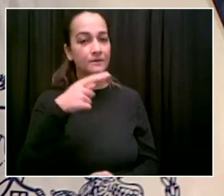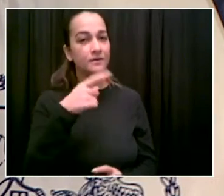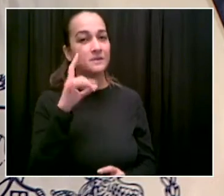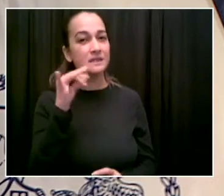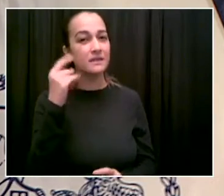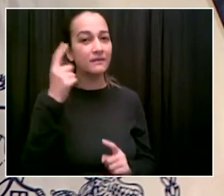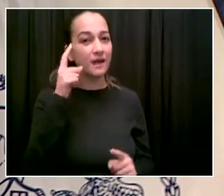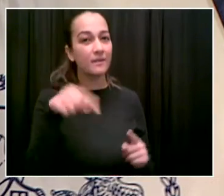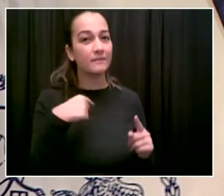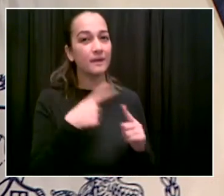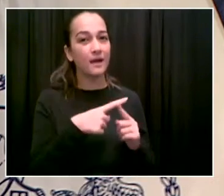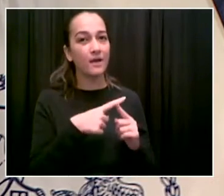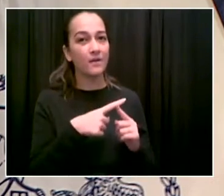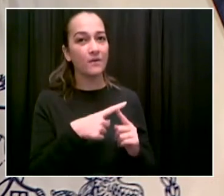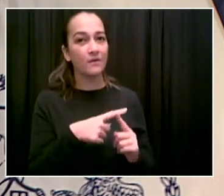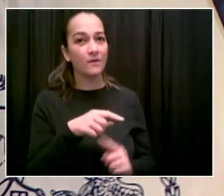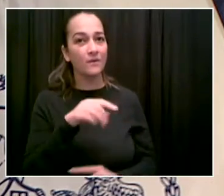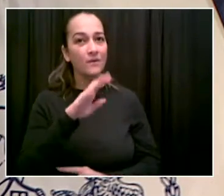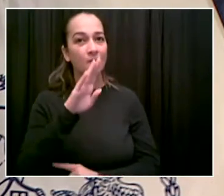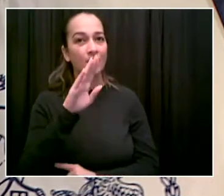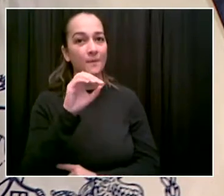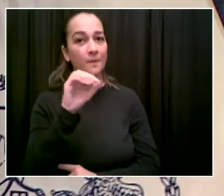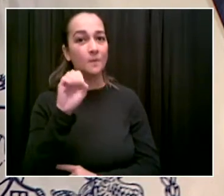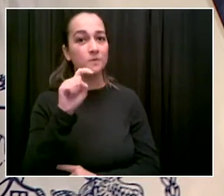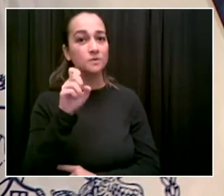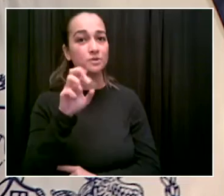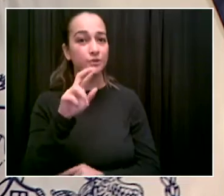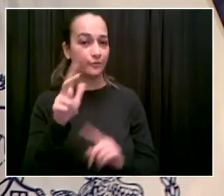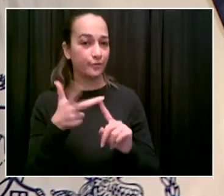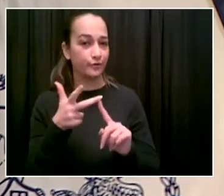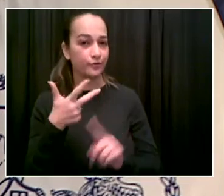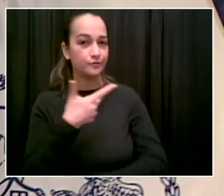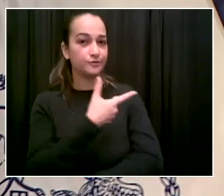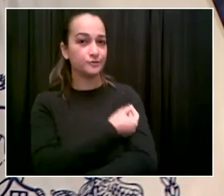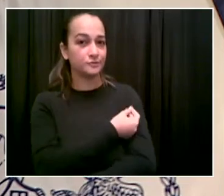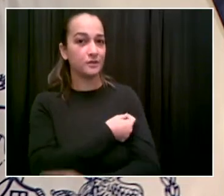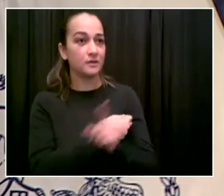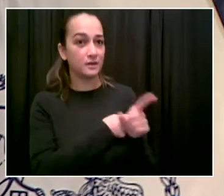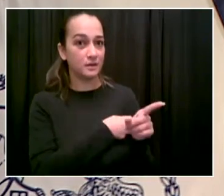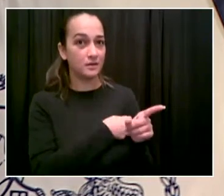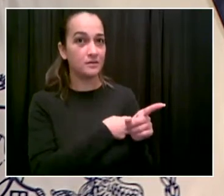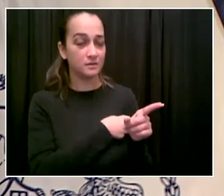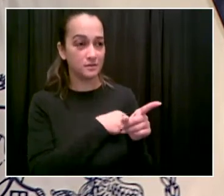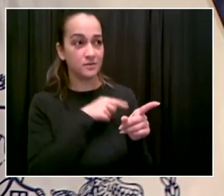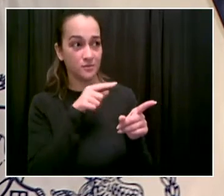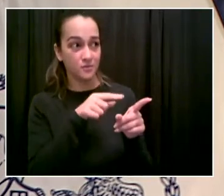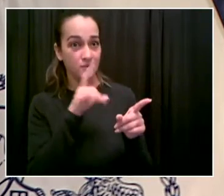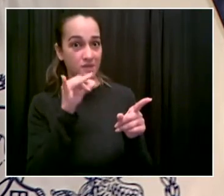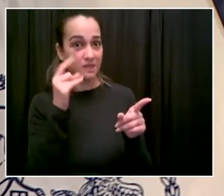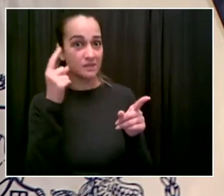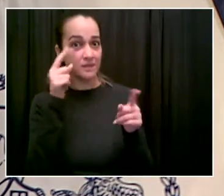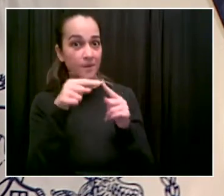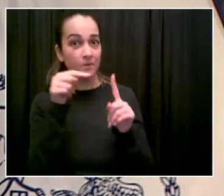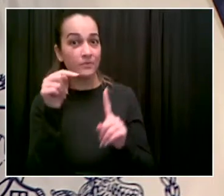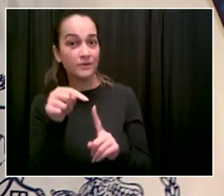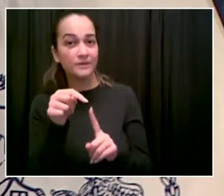ON A SEPARATE TOPIC MR. MAYOR, HOW ARE YOU MOBILIZING T HE BOOSTER SHOTS? WHERE WILL